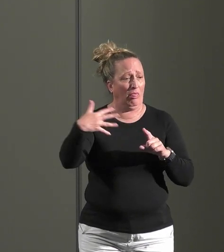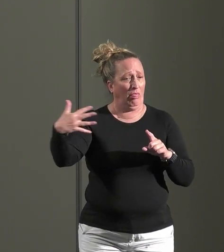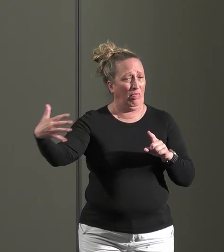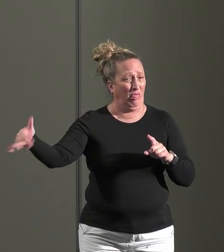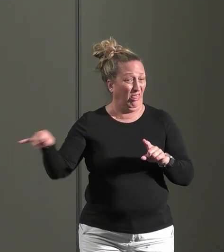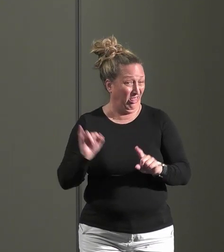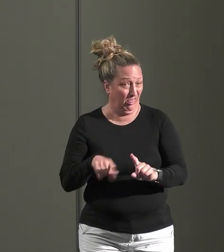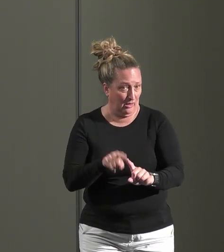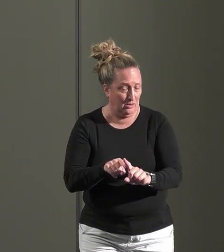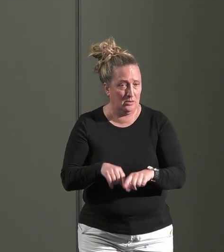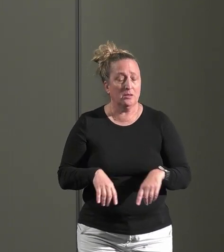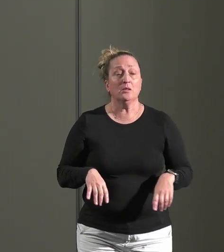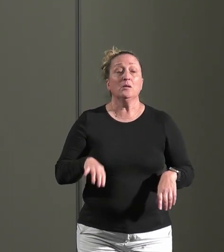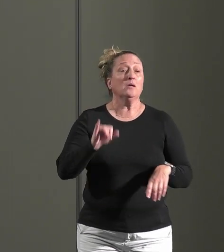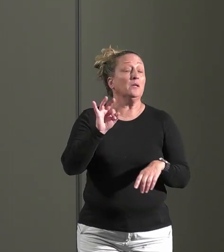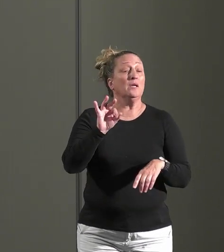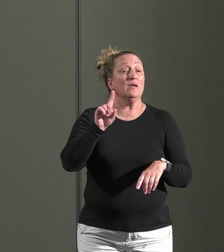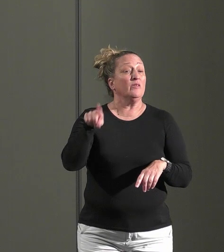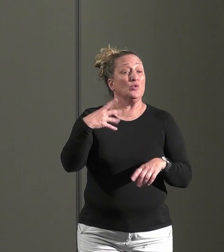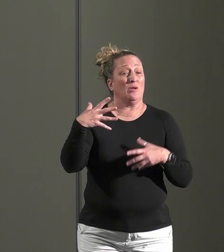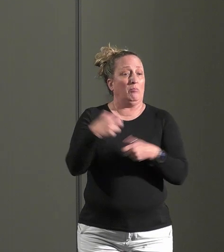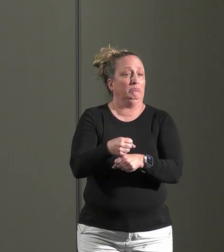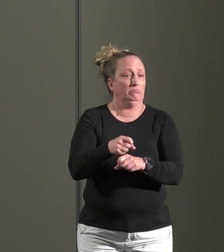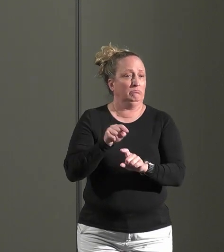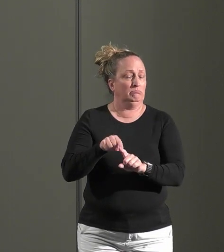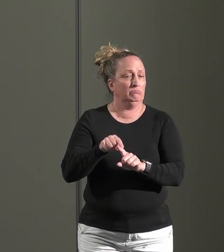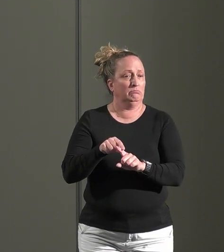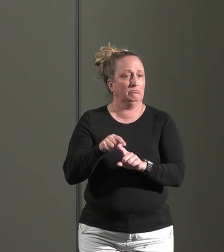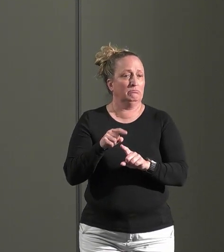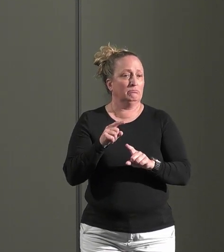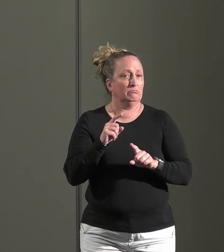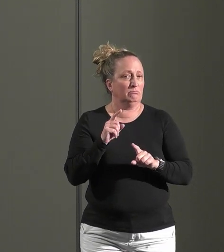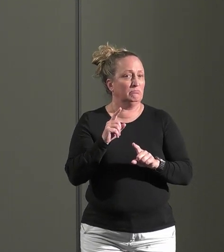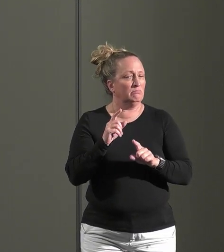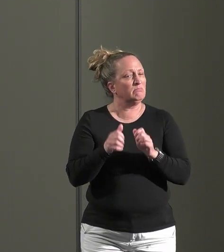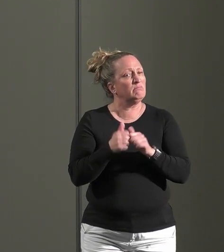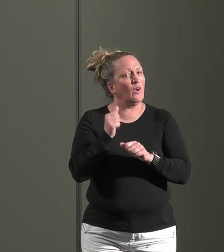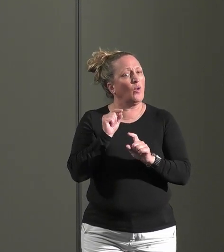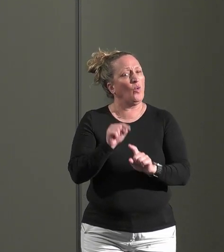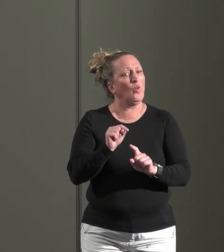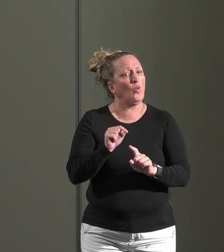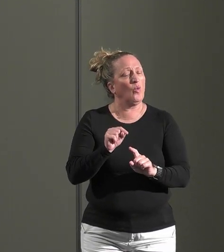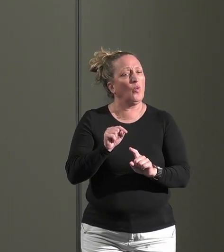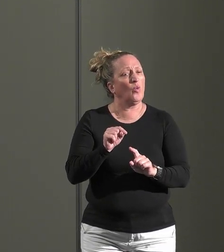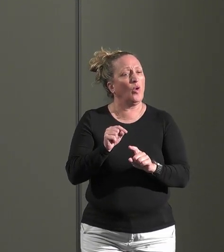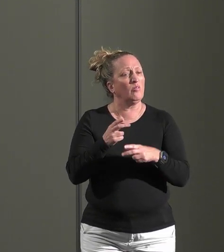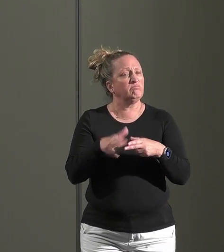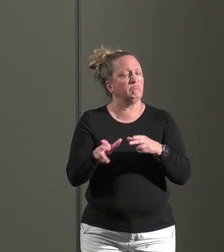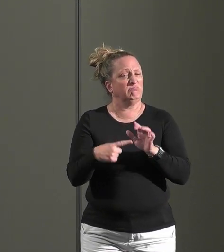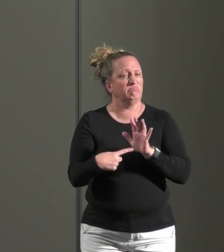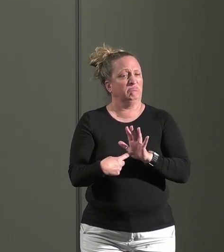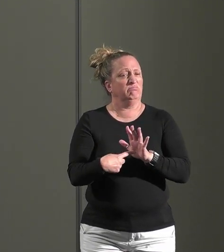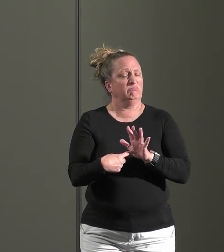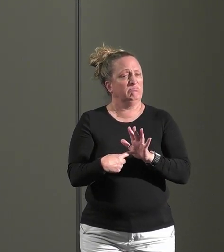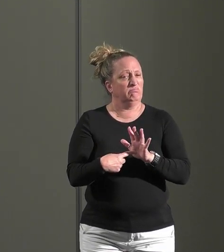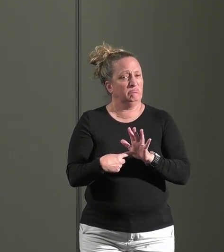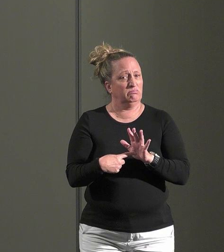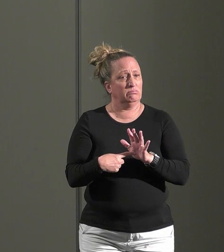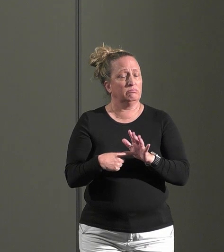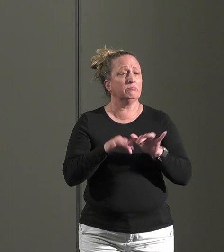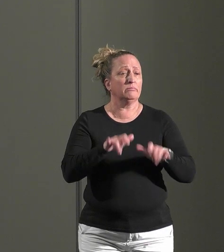But you shorten it to -- most -- shortest example we could give, please enter the email address